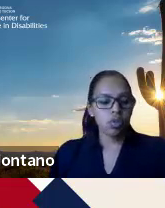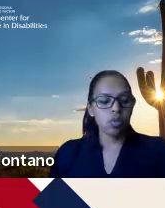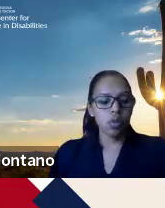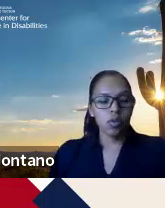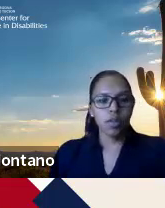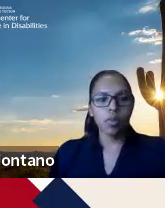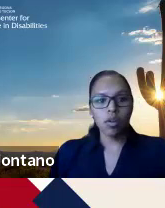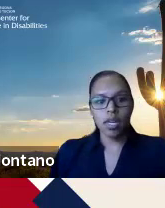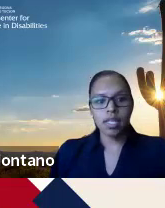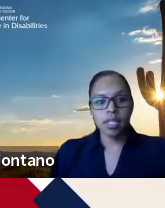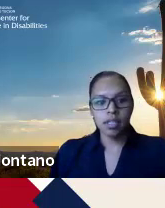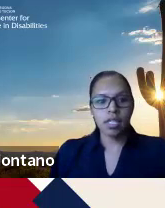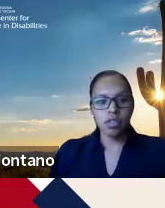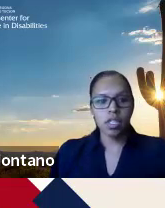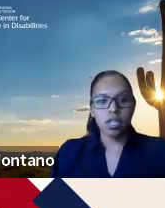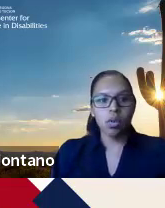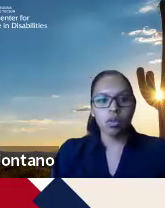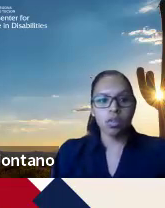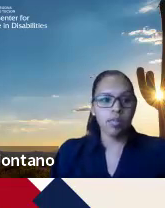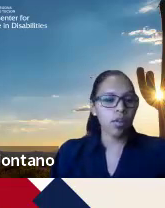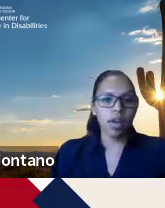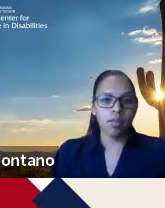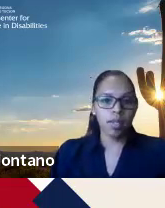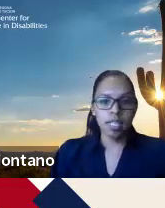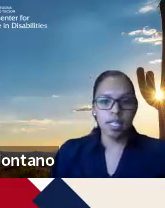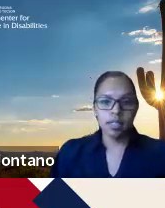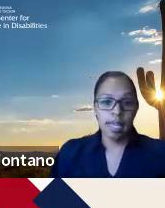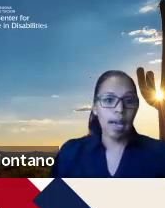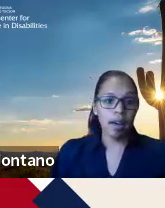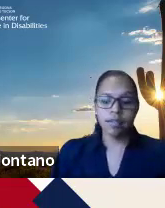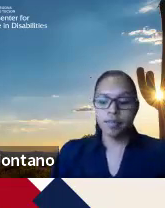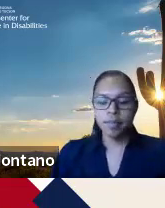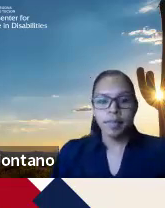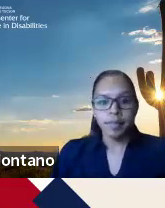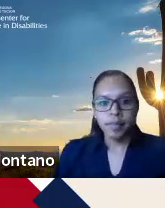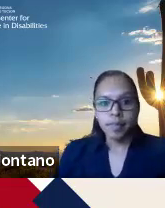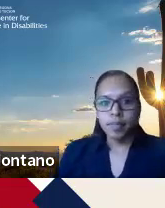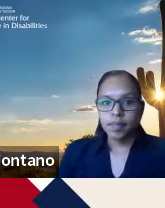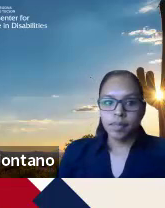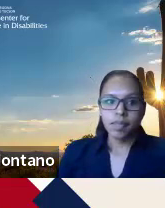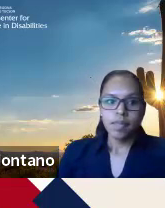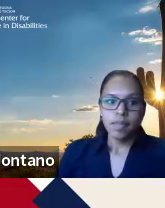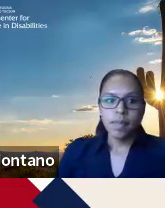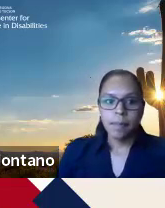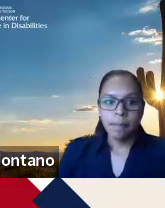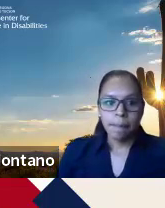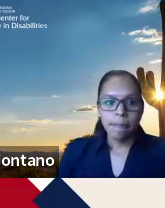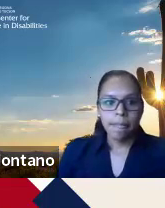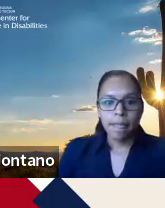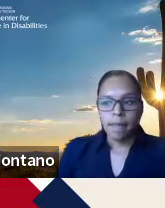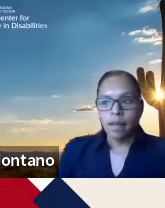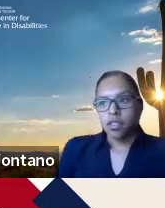TRUE GROWTH AND PROGRESS THAT STUDENTS CAN HOLD NO MATTER WHAT ABILITY THEY HAVE.